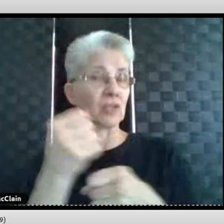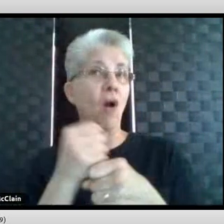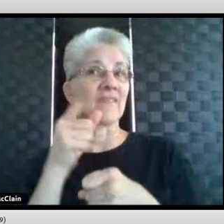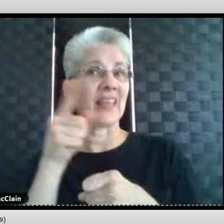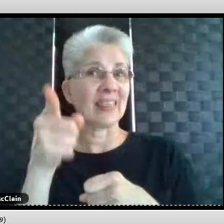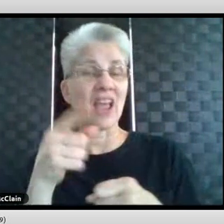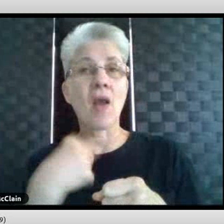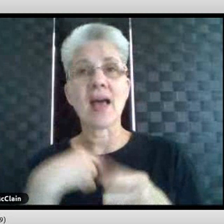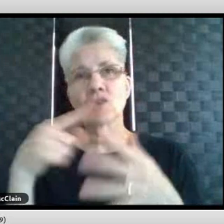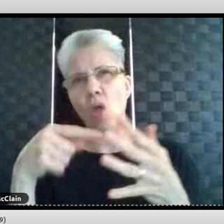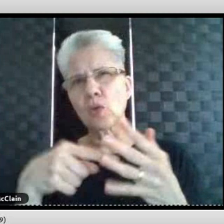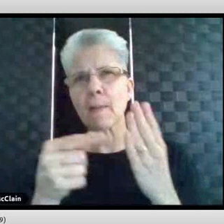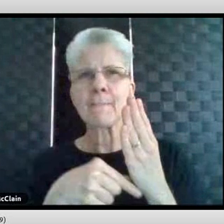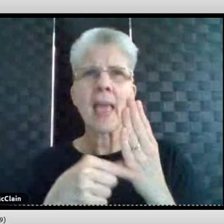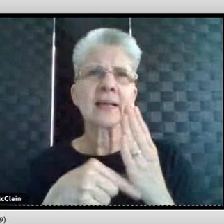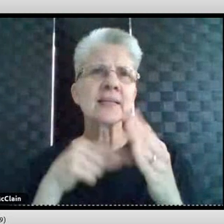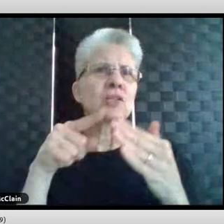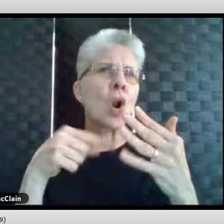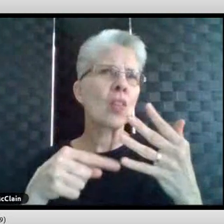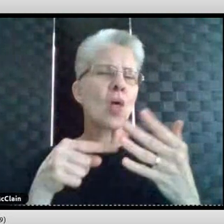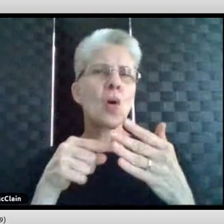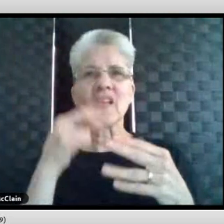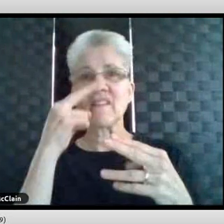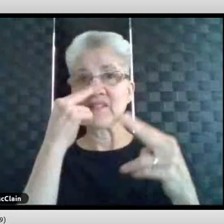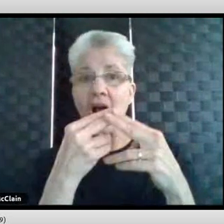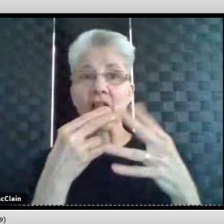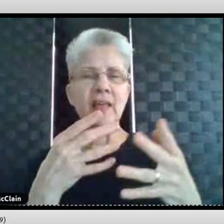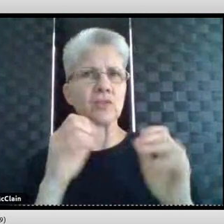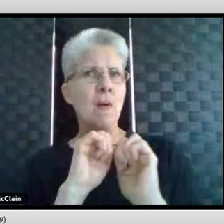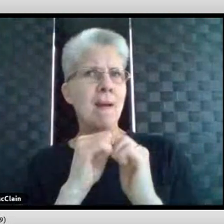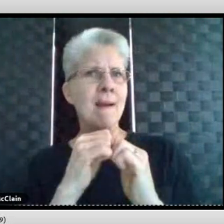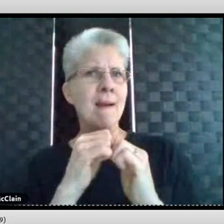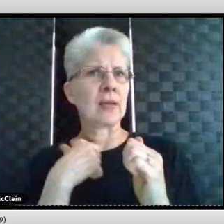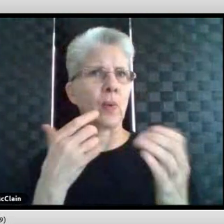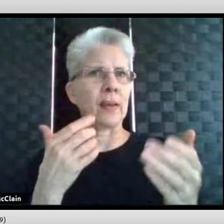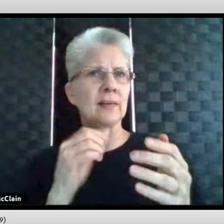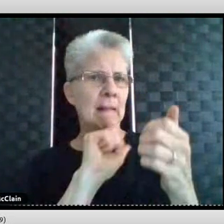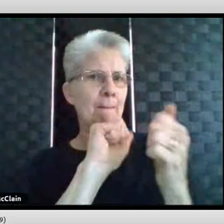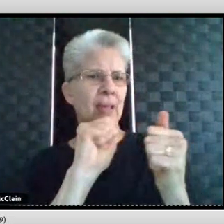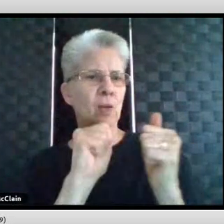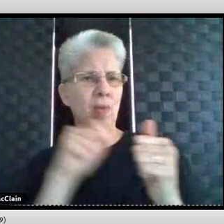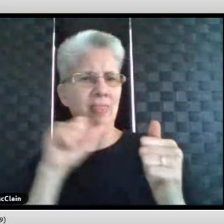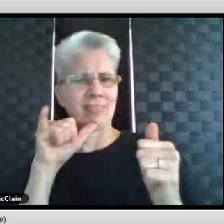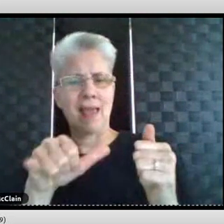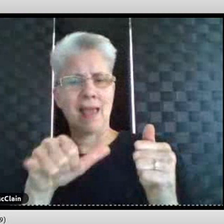and it has all those magazines, and it has all those fun things. And so there's a lot of competition. ... said, "Just about everything